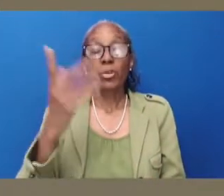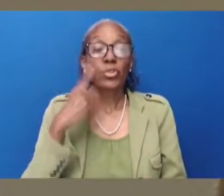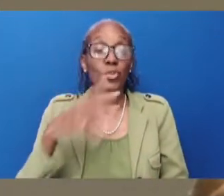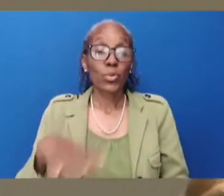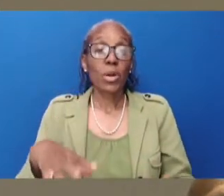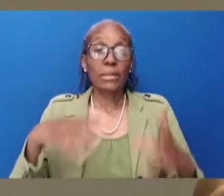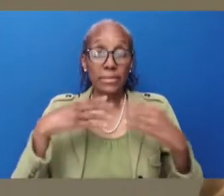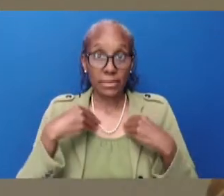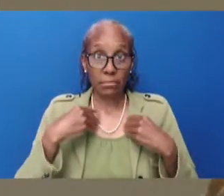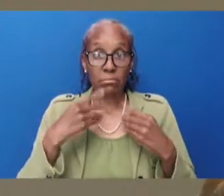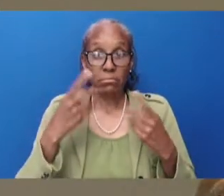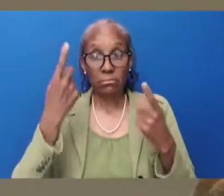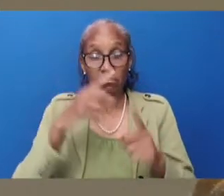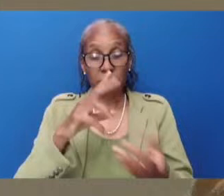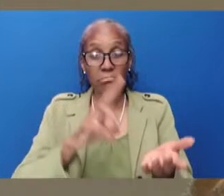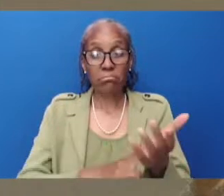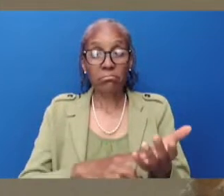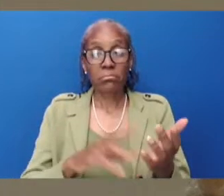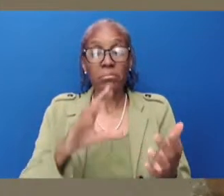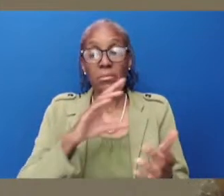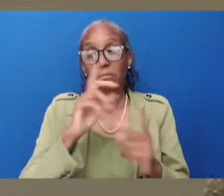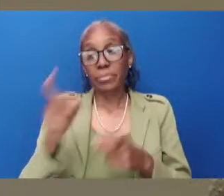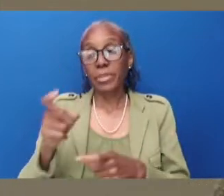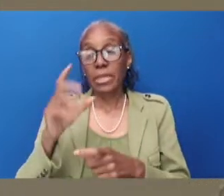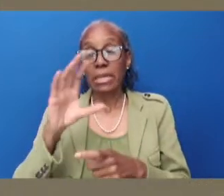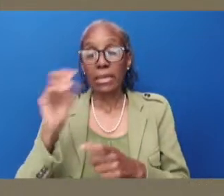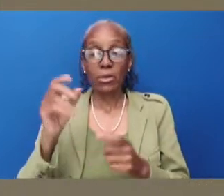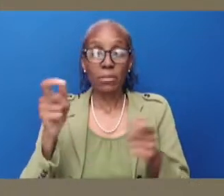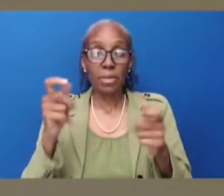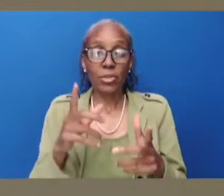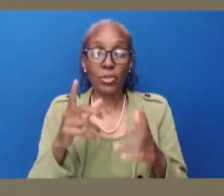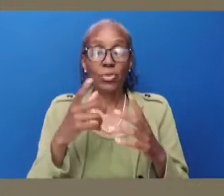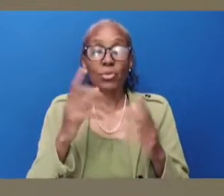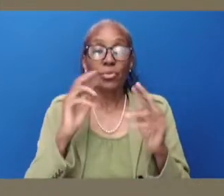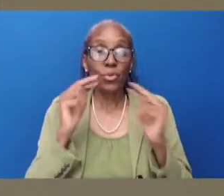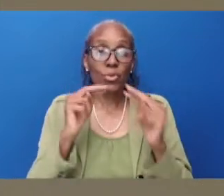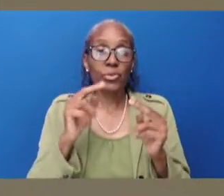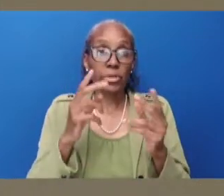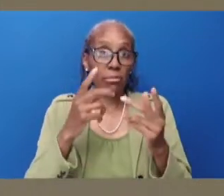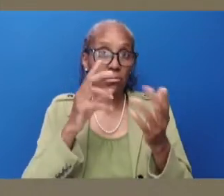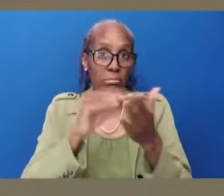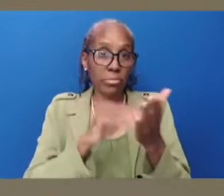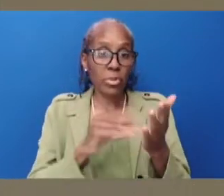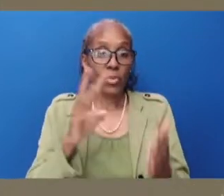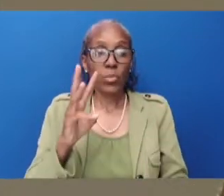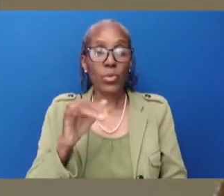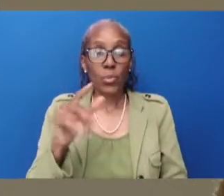THE NEXT ONE, I'LL ENTERTAINS A MOTION TO ADOPT A RESOLUTION